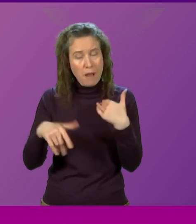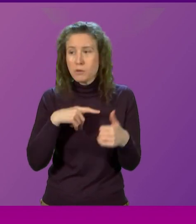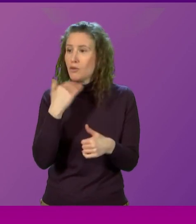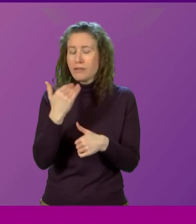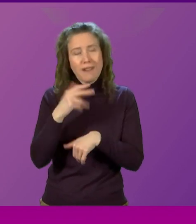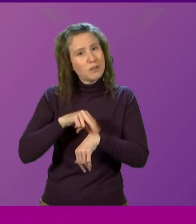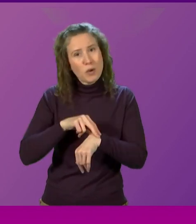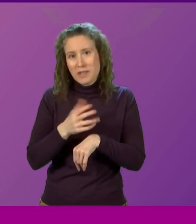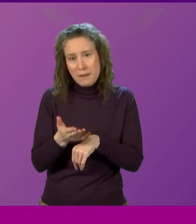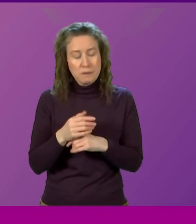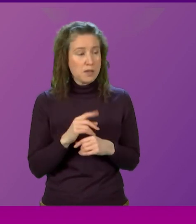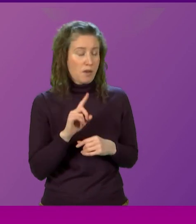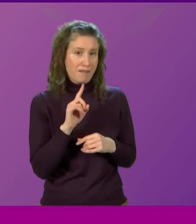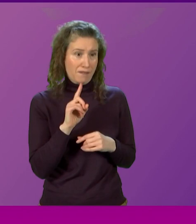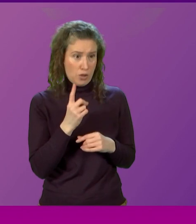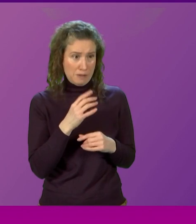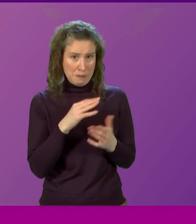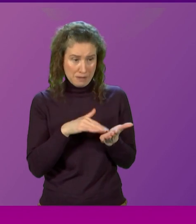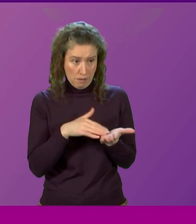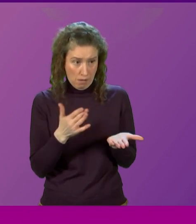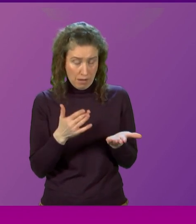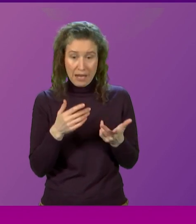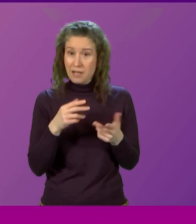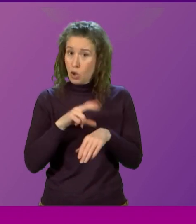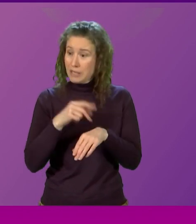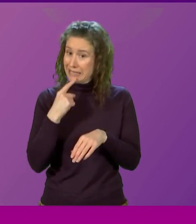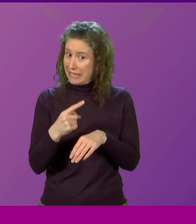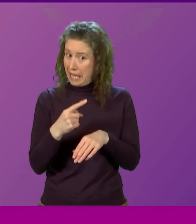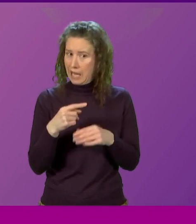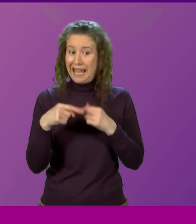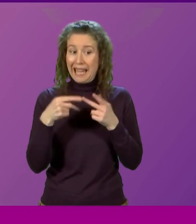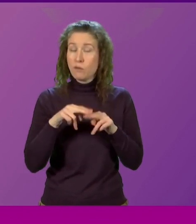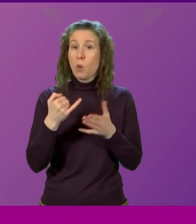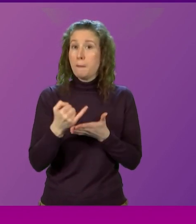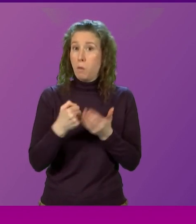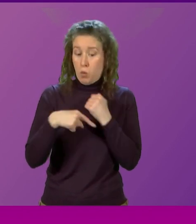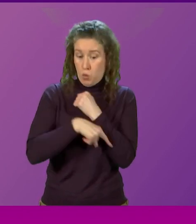First Minister, are doctors right that someone who is poorer will receive second-rate healthcare